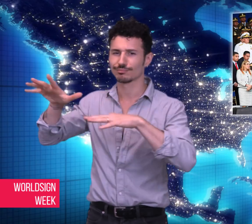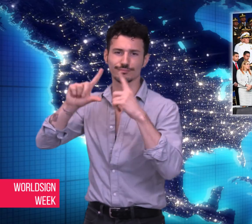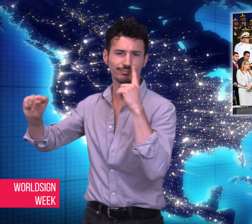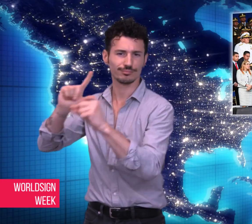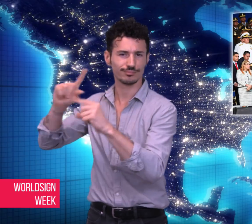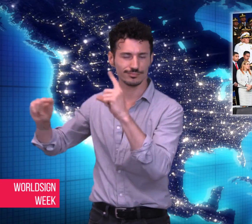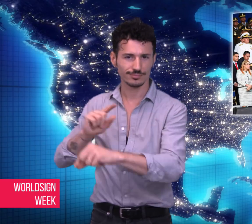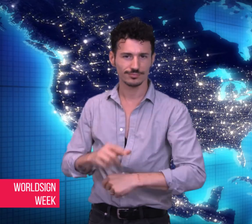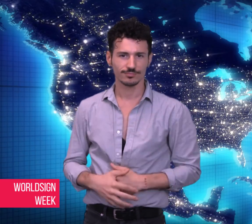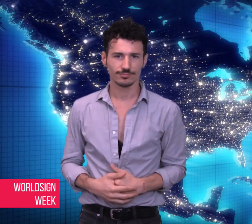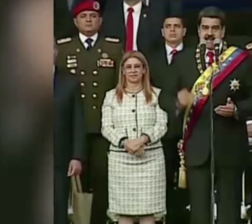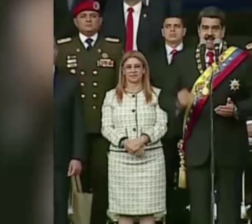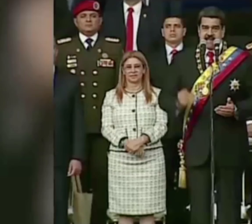soldiers quickly scattered from the scene.